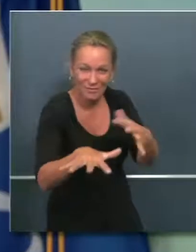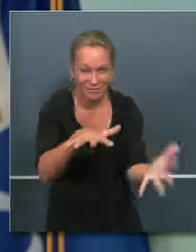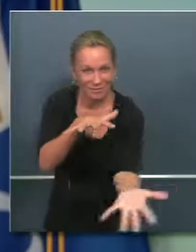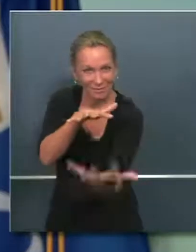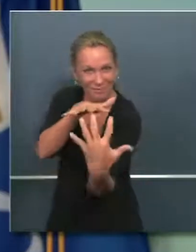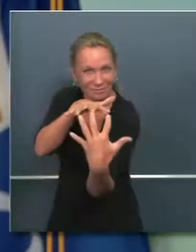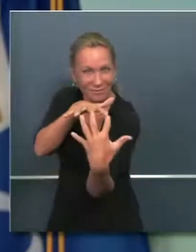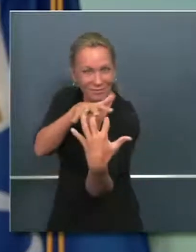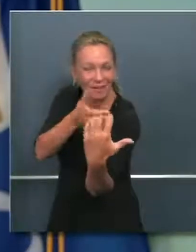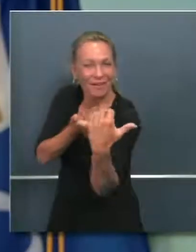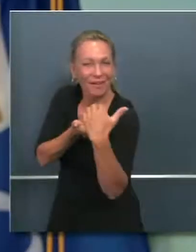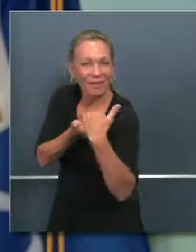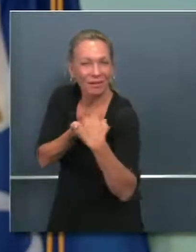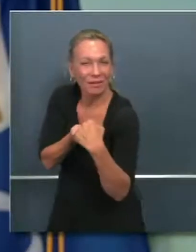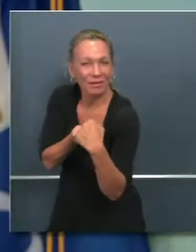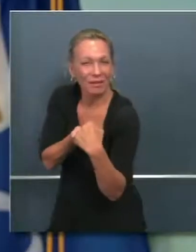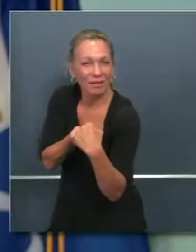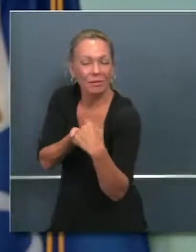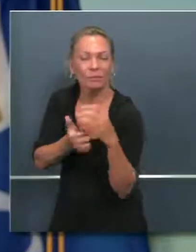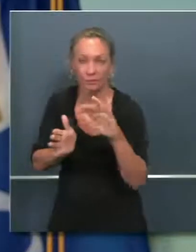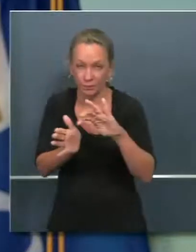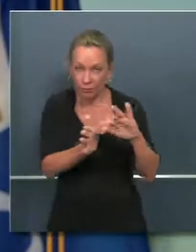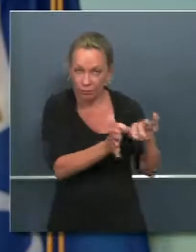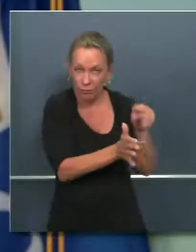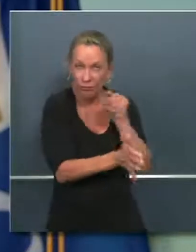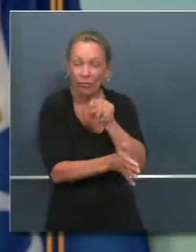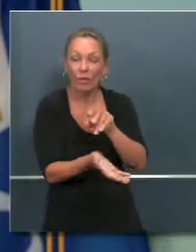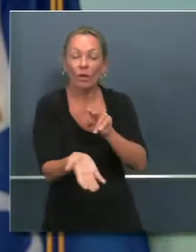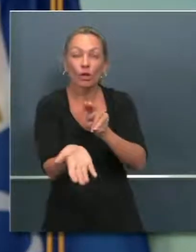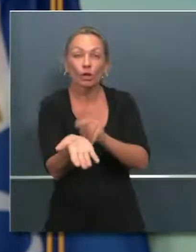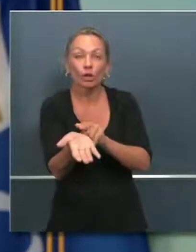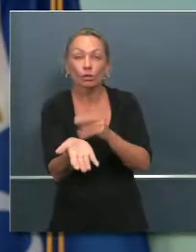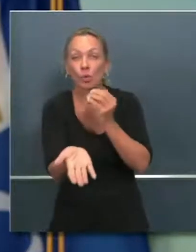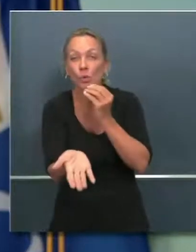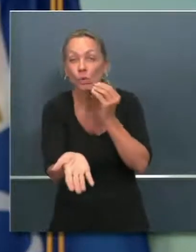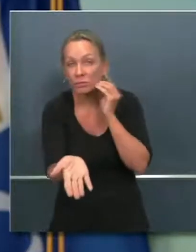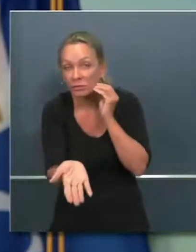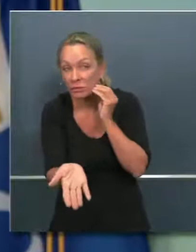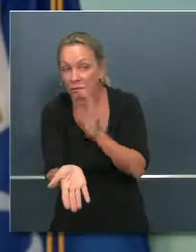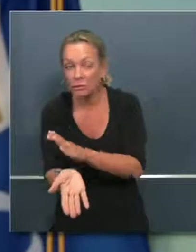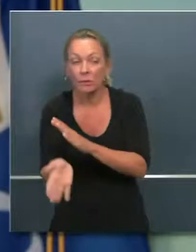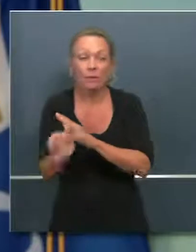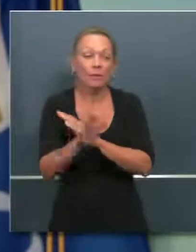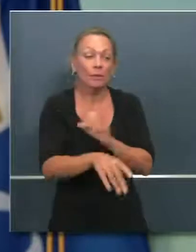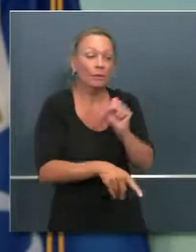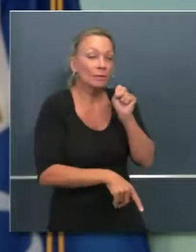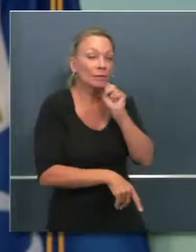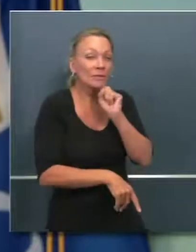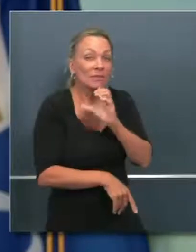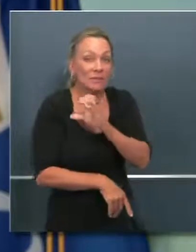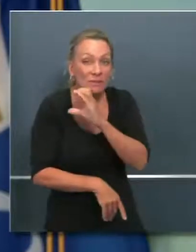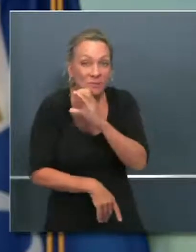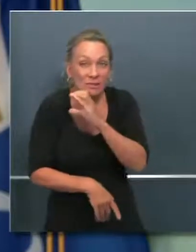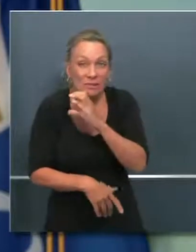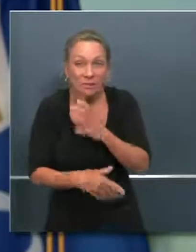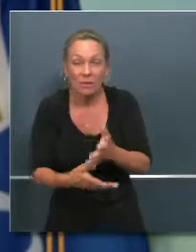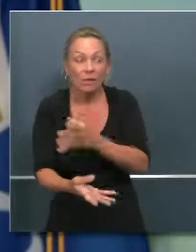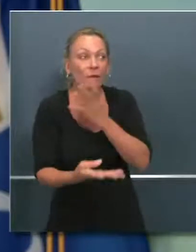was the first county to move forward with an attestation and we started our phased approach to